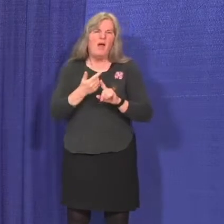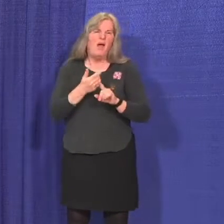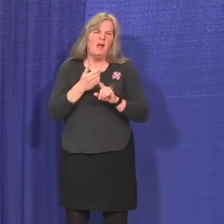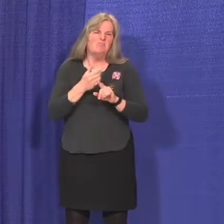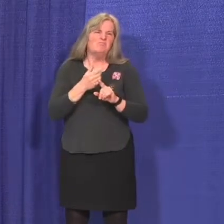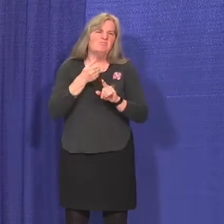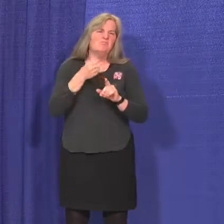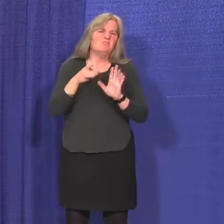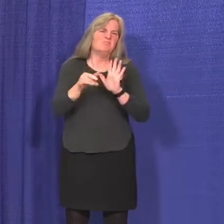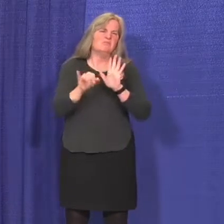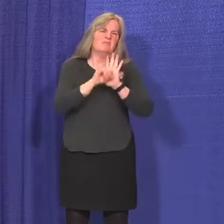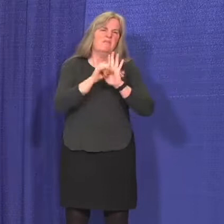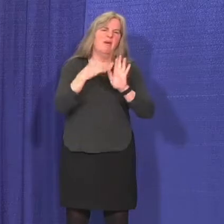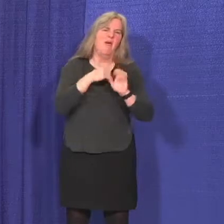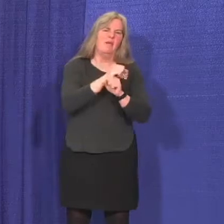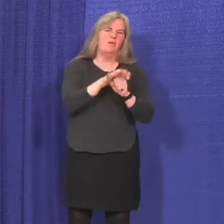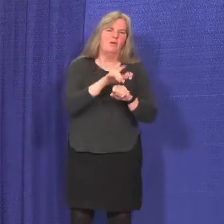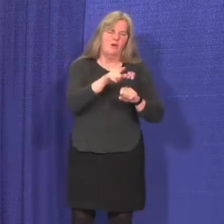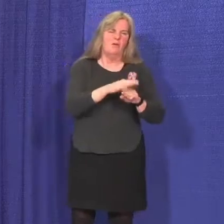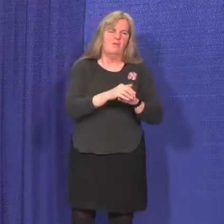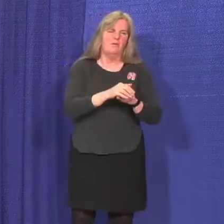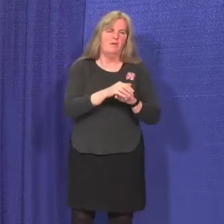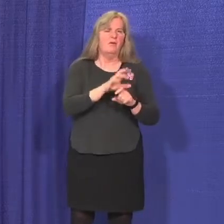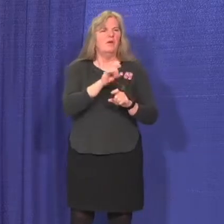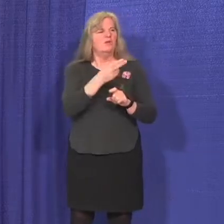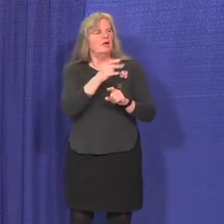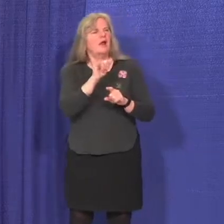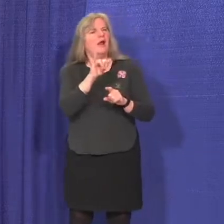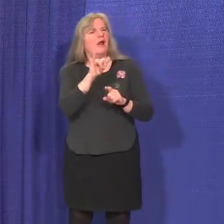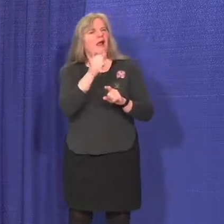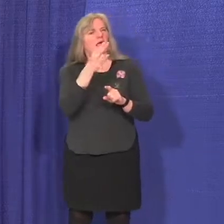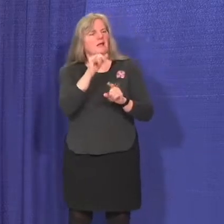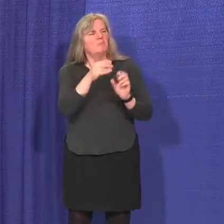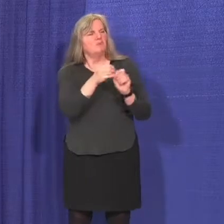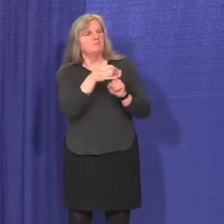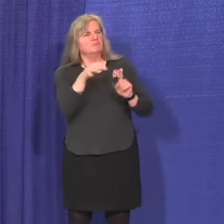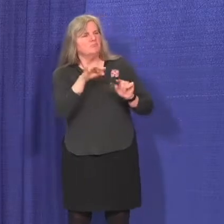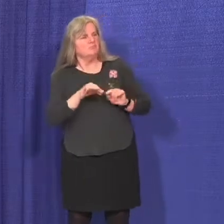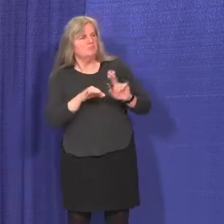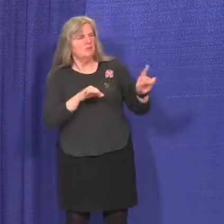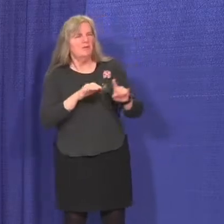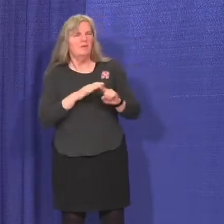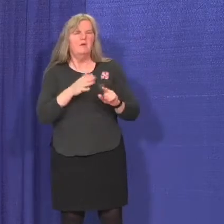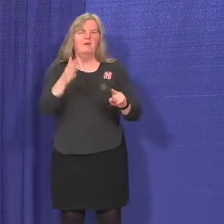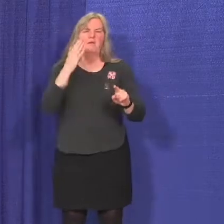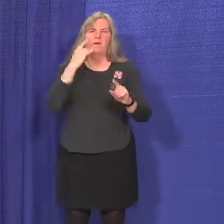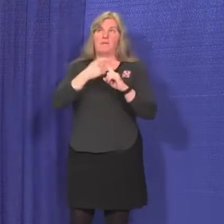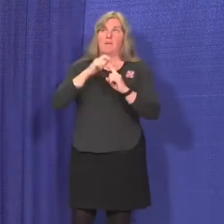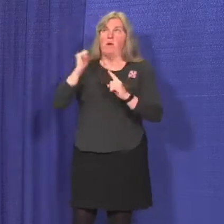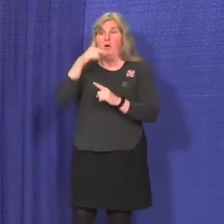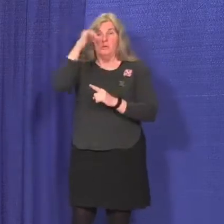of death it was a contributing factor. Doctor Hanley will have more to